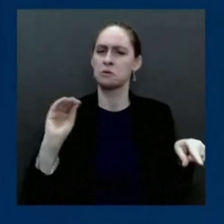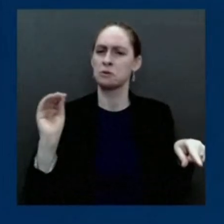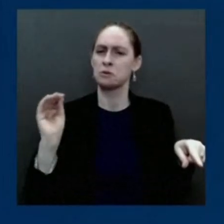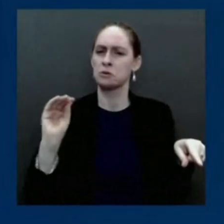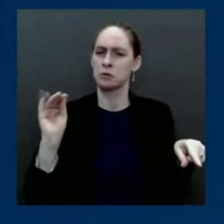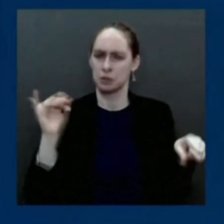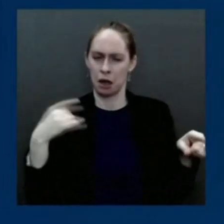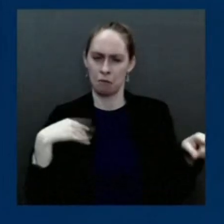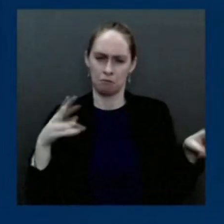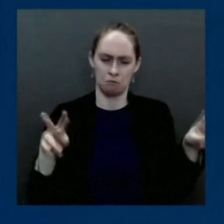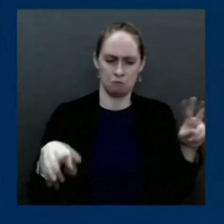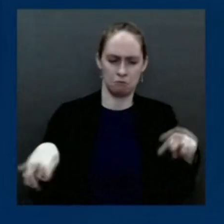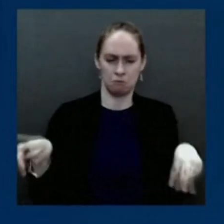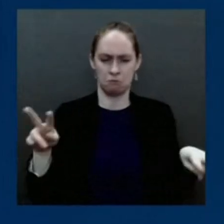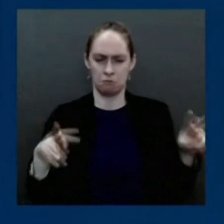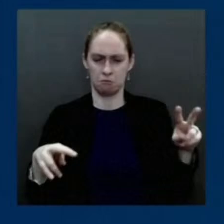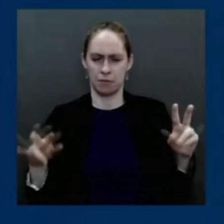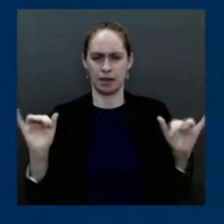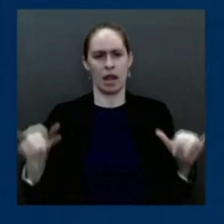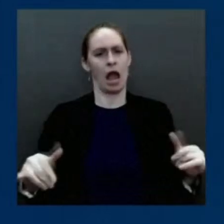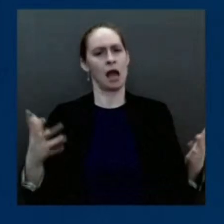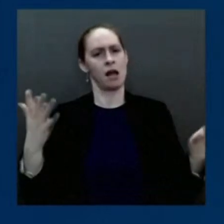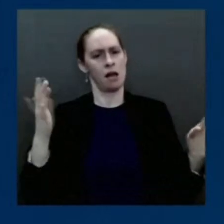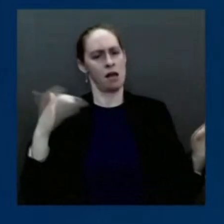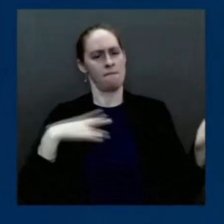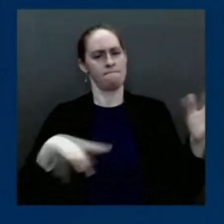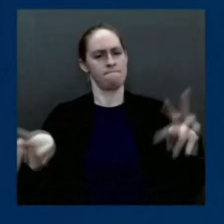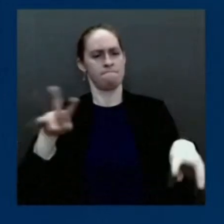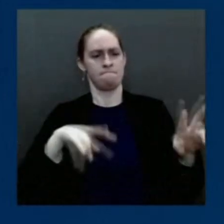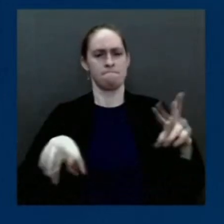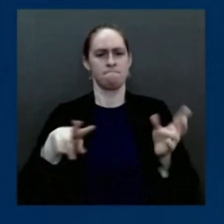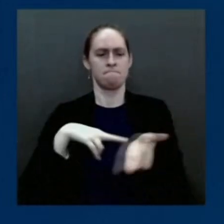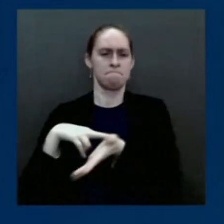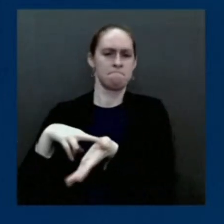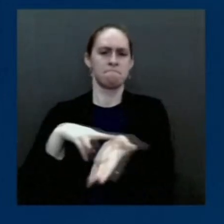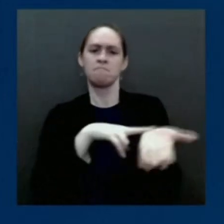HOSPITALIZATIONS STRONGLY SUGGEST THAT THERE WILL BE A